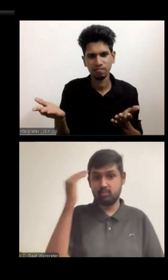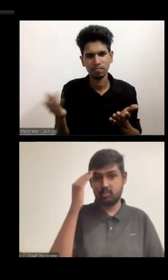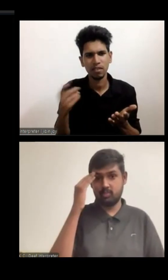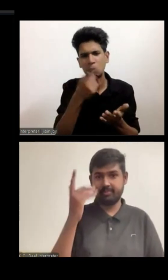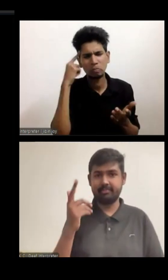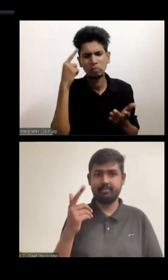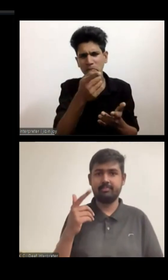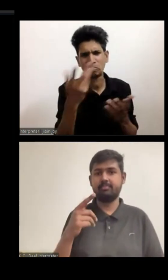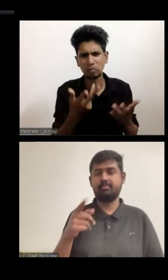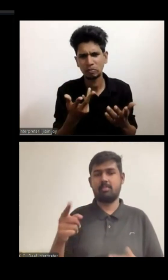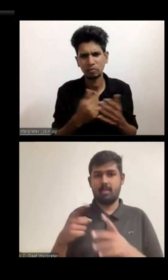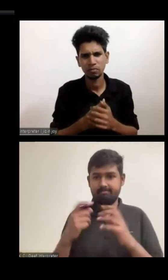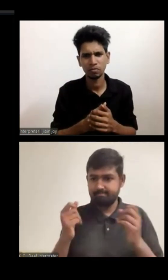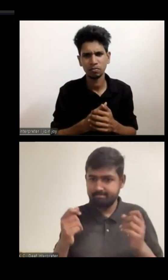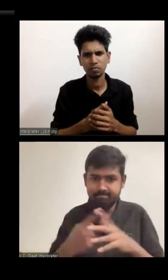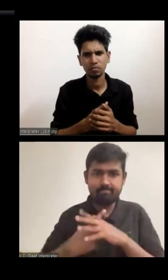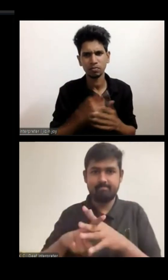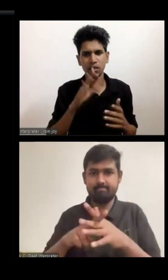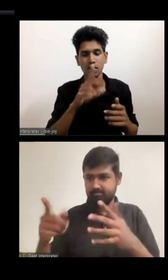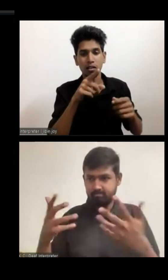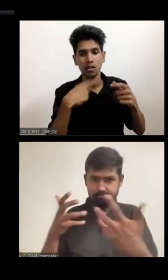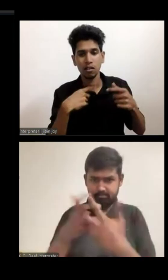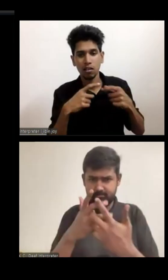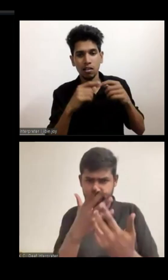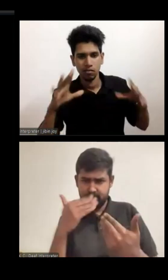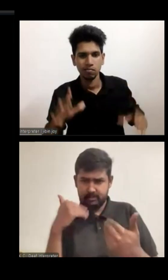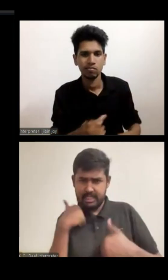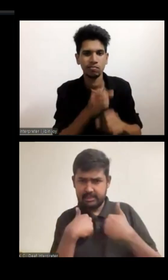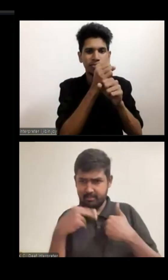Basically, conclusion of the question is that business model is inclusive to the healthcare